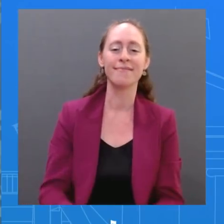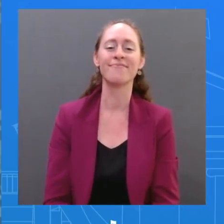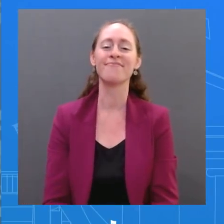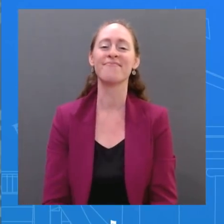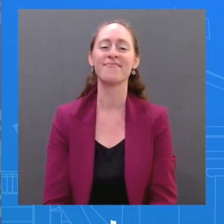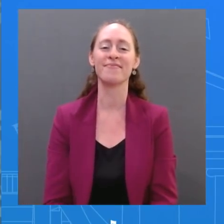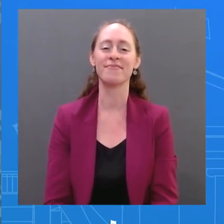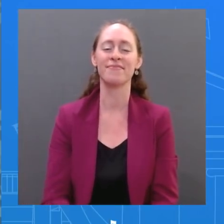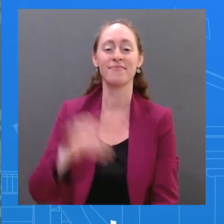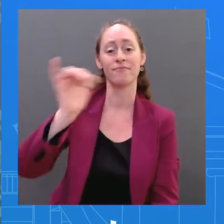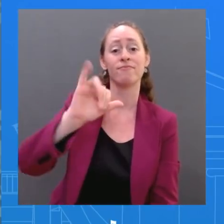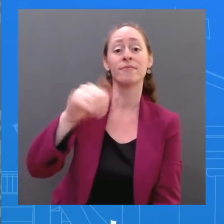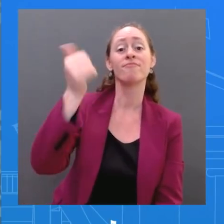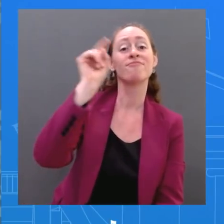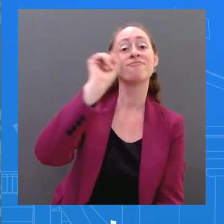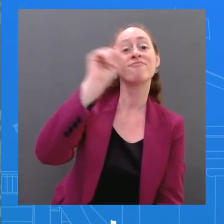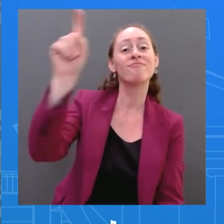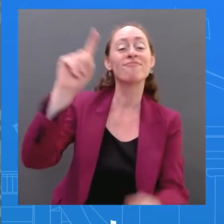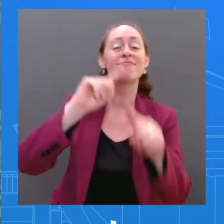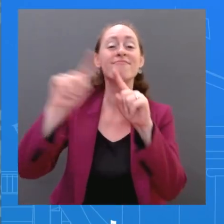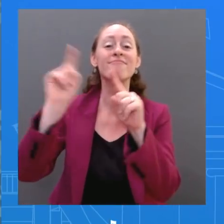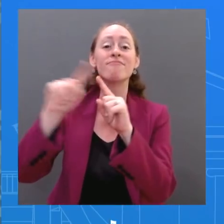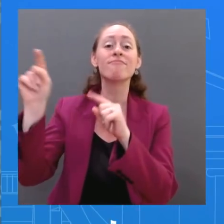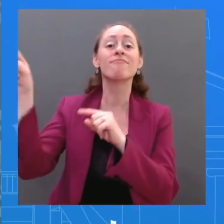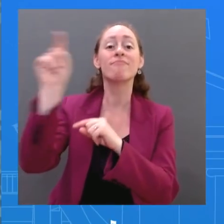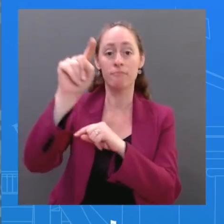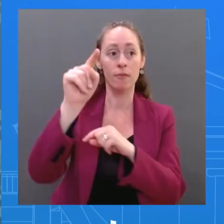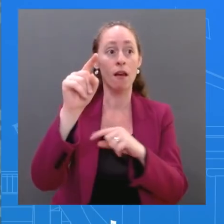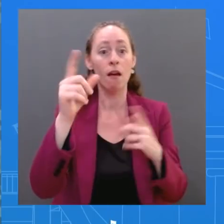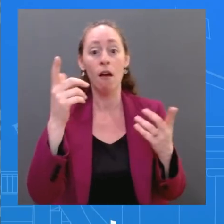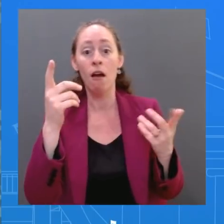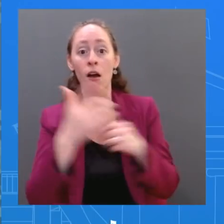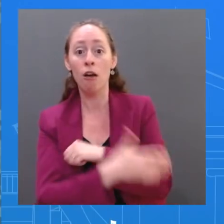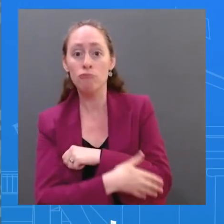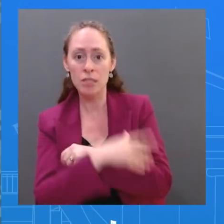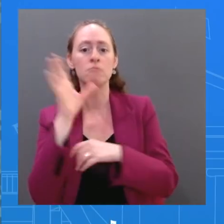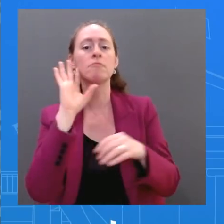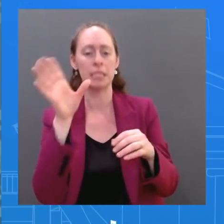And so, all of that -- what you're seeing currently today, because of the leadership of this President,